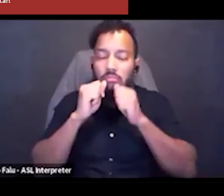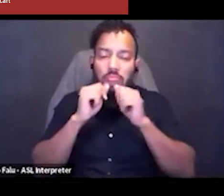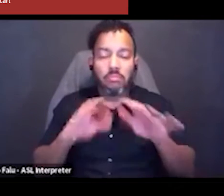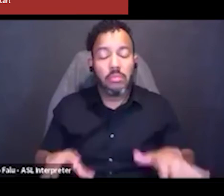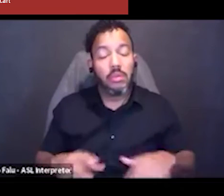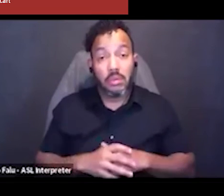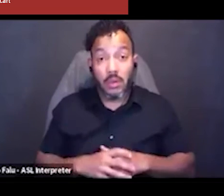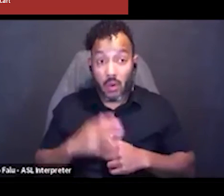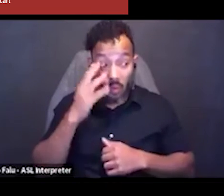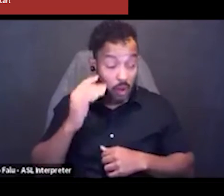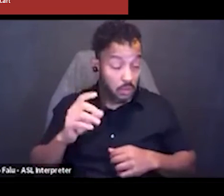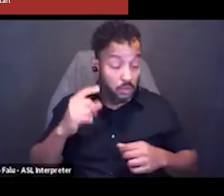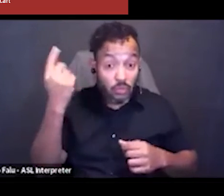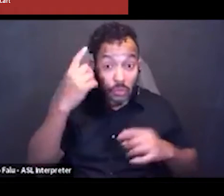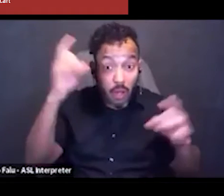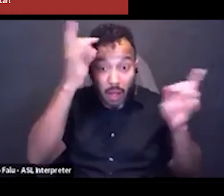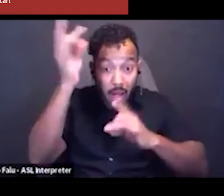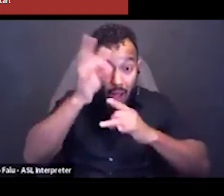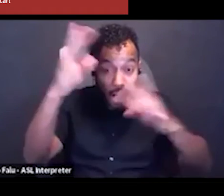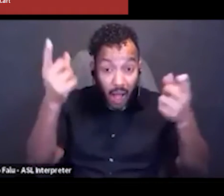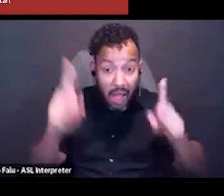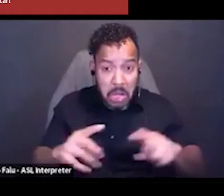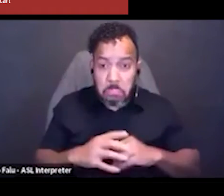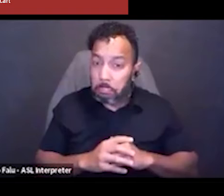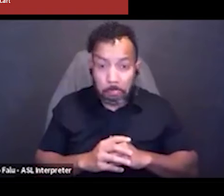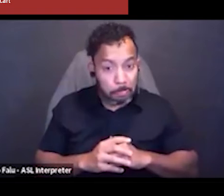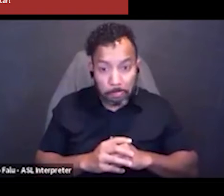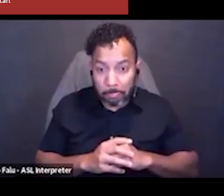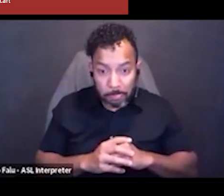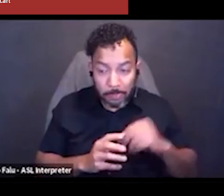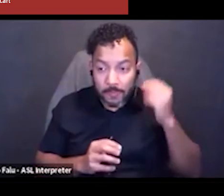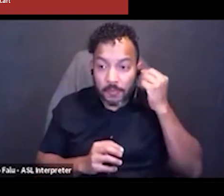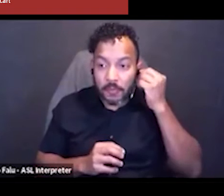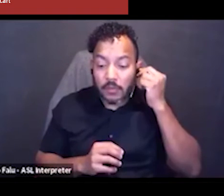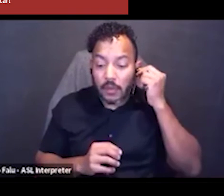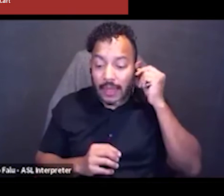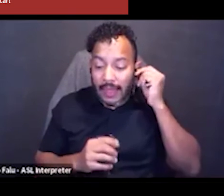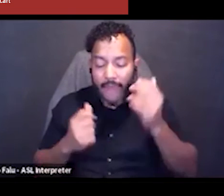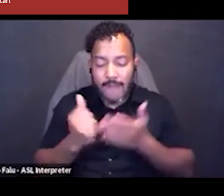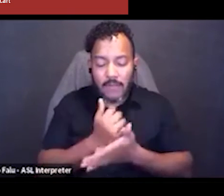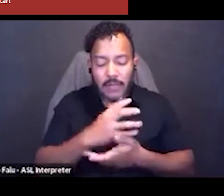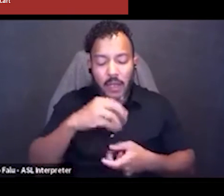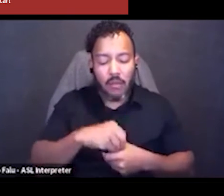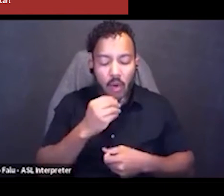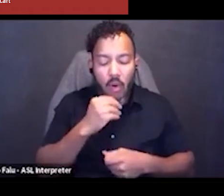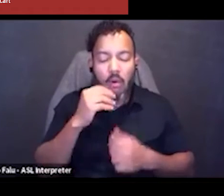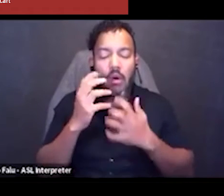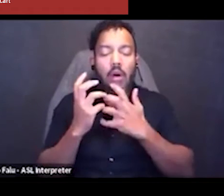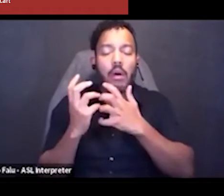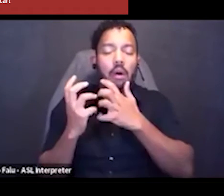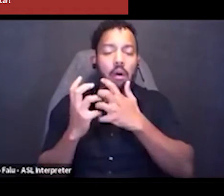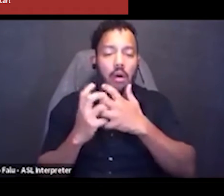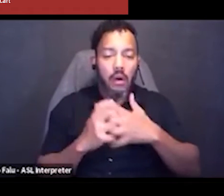Just everything has -- is working smoothly, because I am out of that nursing home.